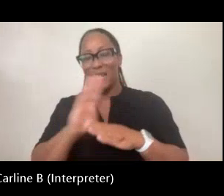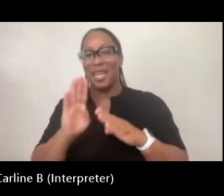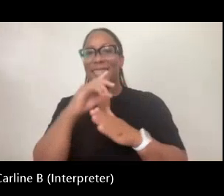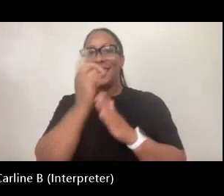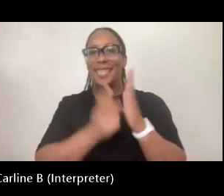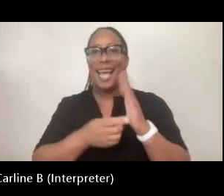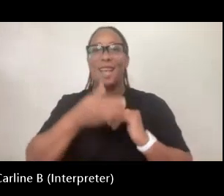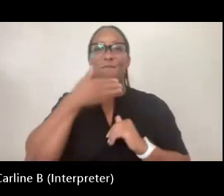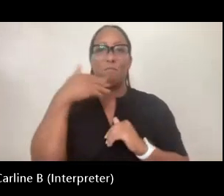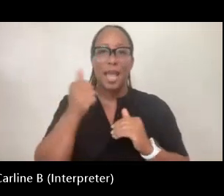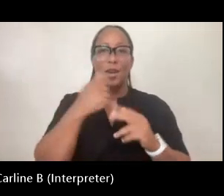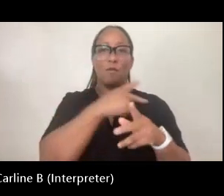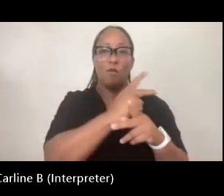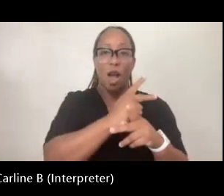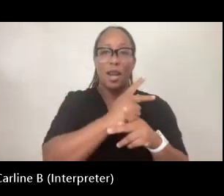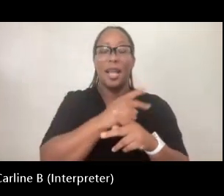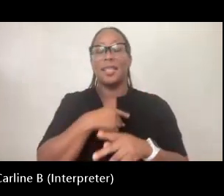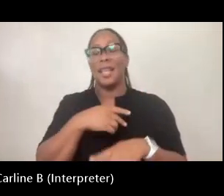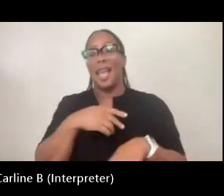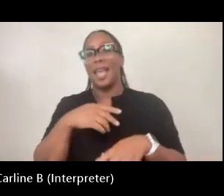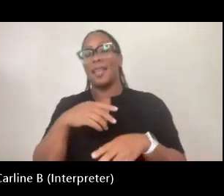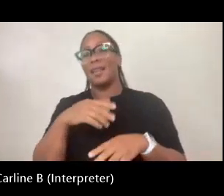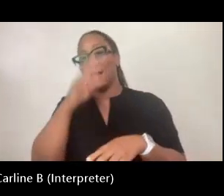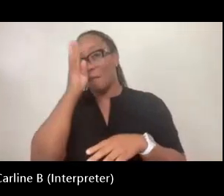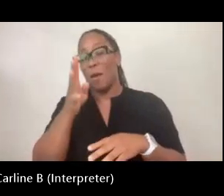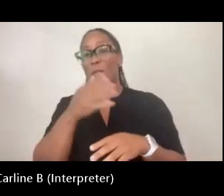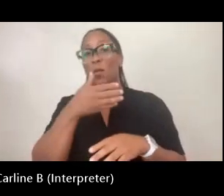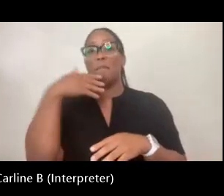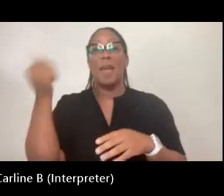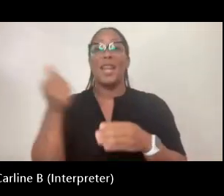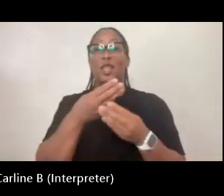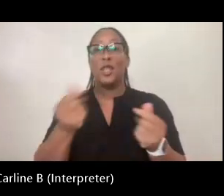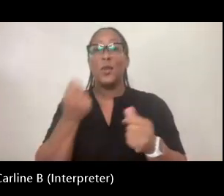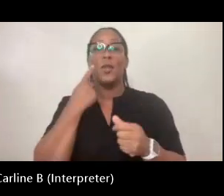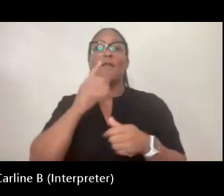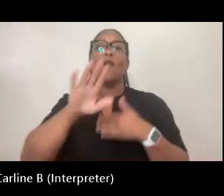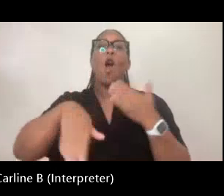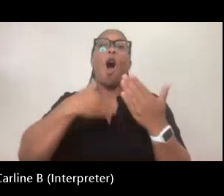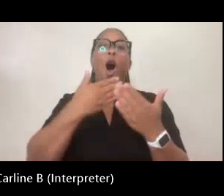Better products and better solutions for all market, including age market.